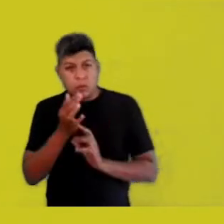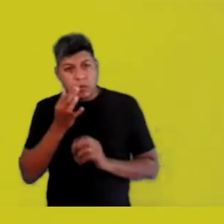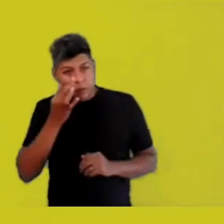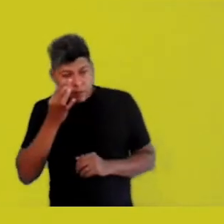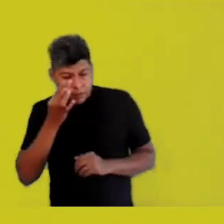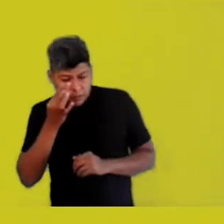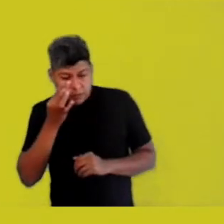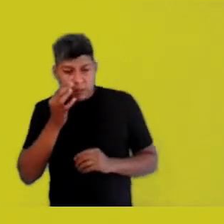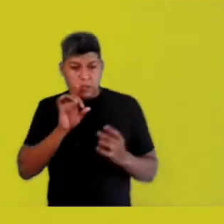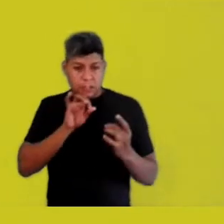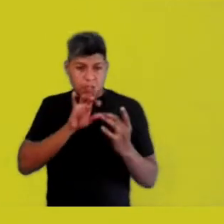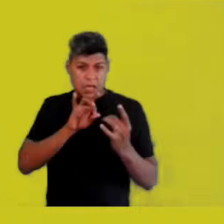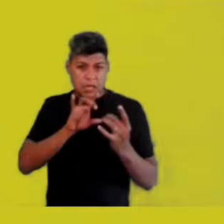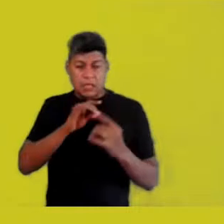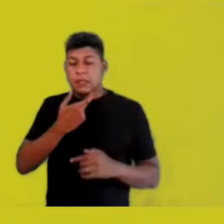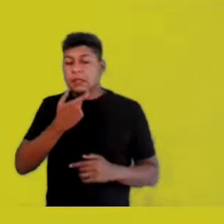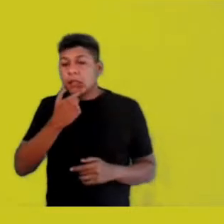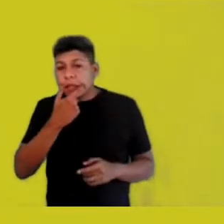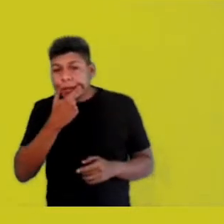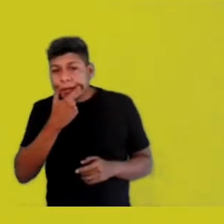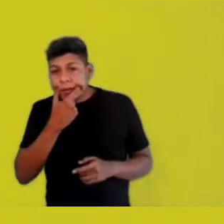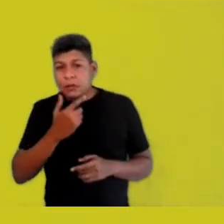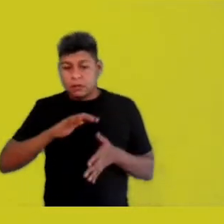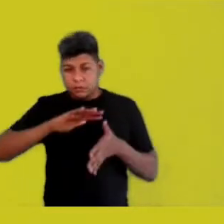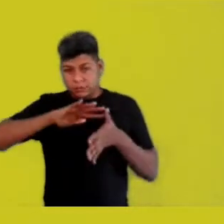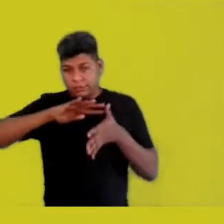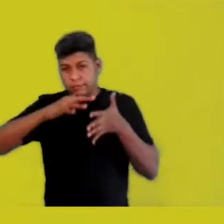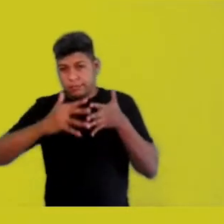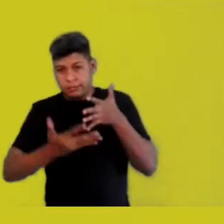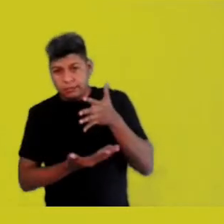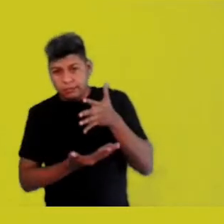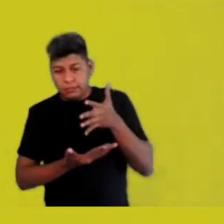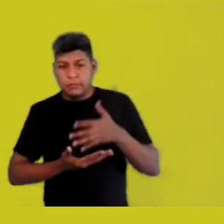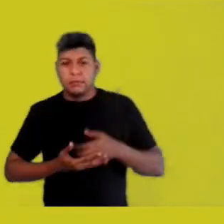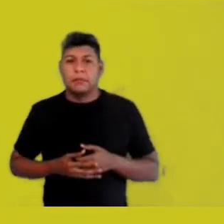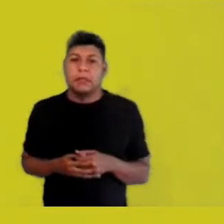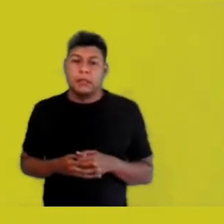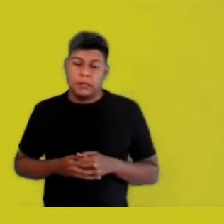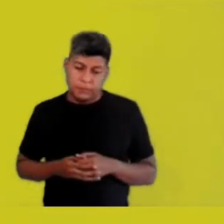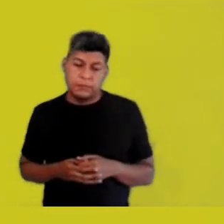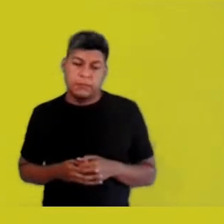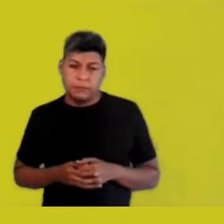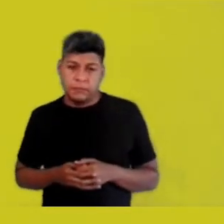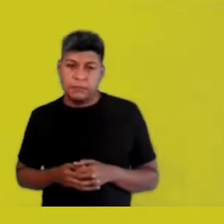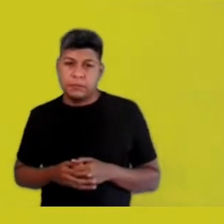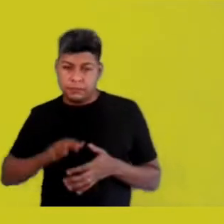Igor, our sign language interpreter,